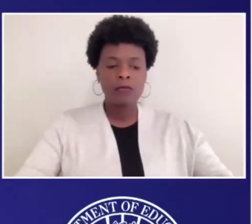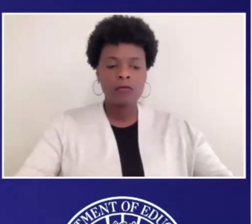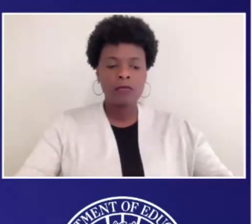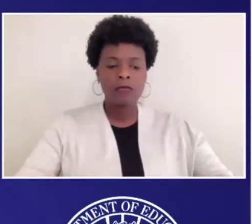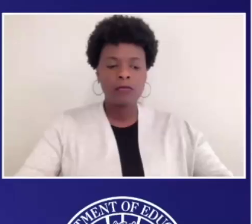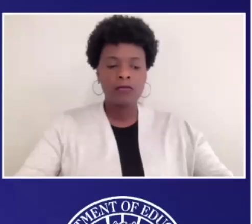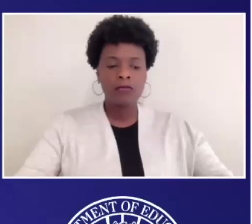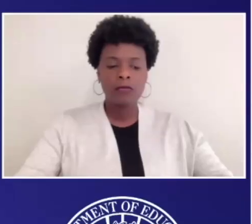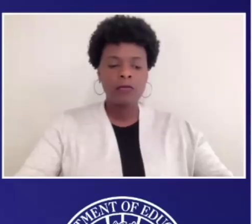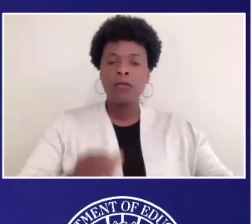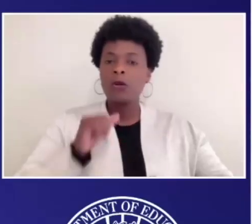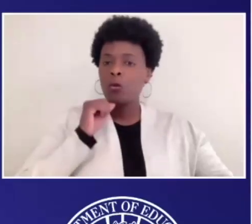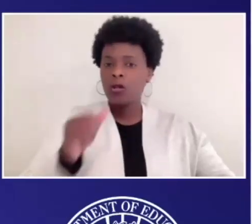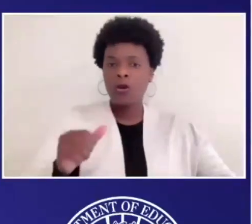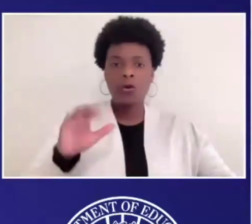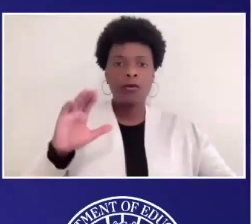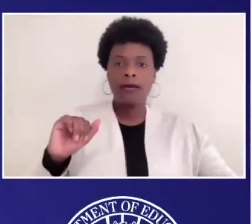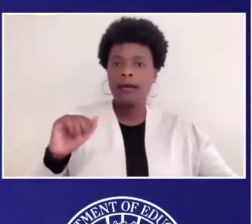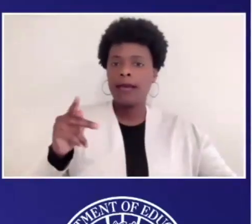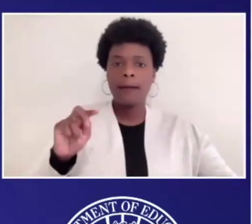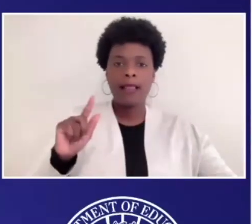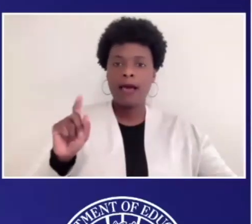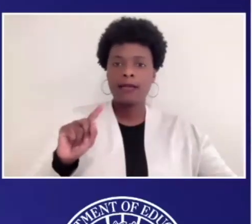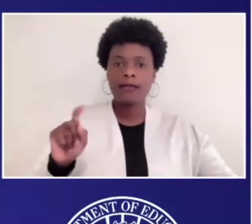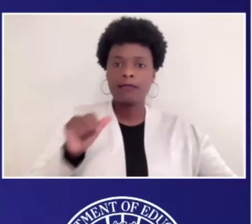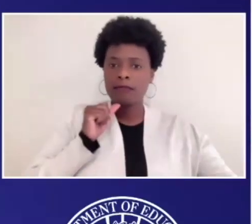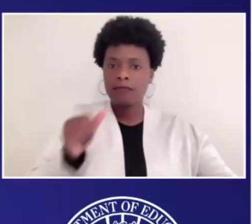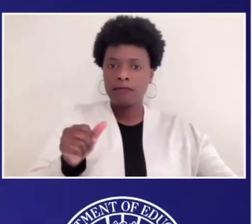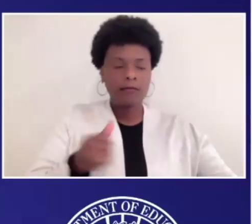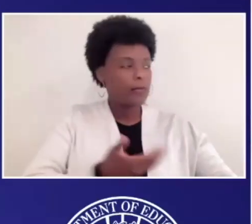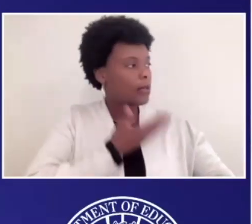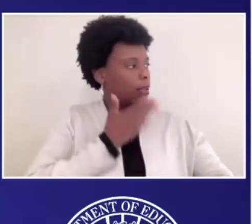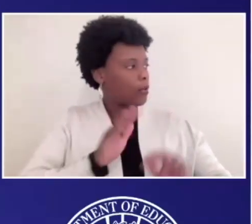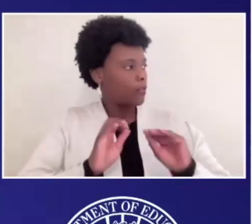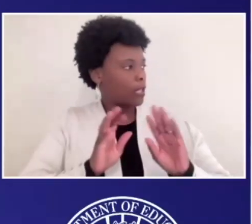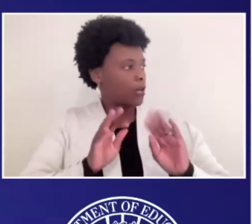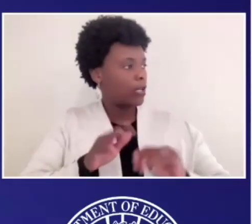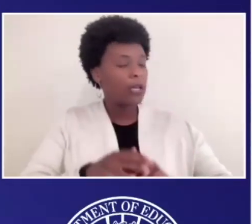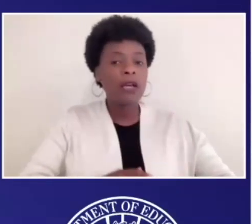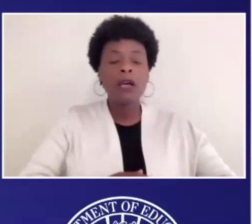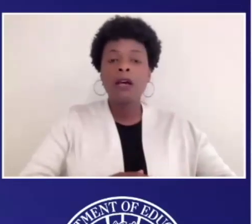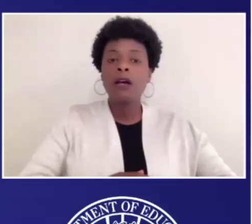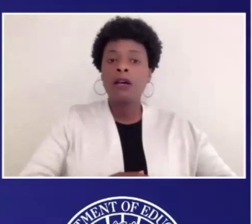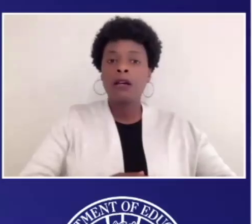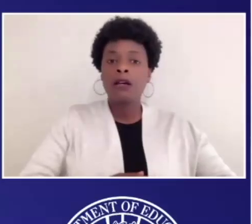We do not capitalize. Great. Thank you for the clarity. And then I think, thankfully,